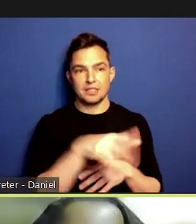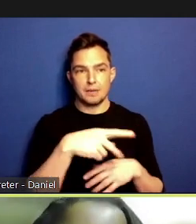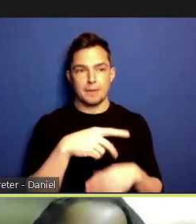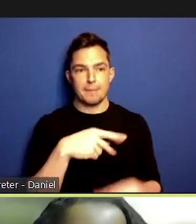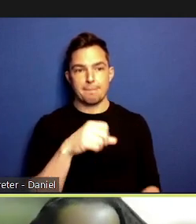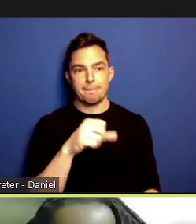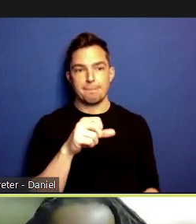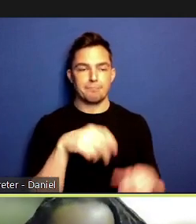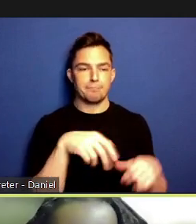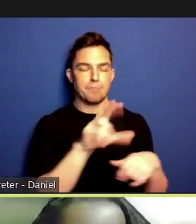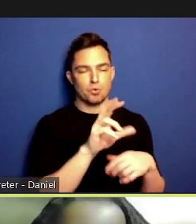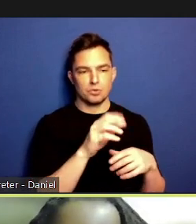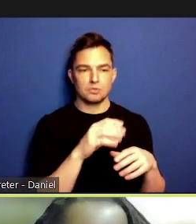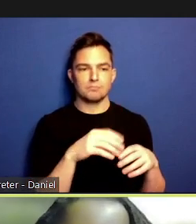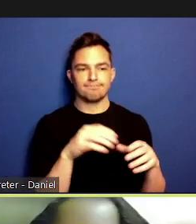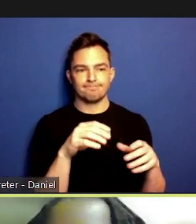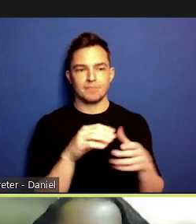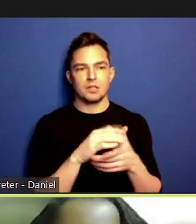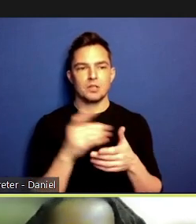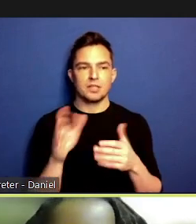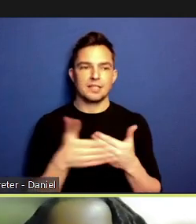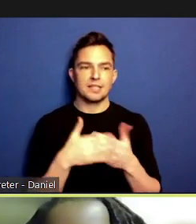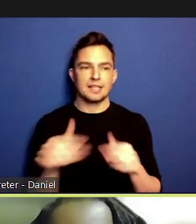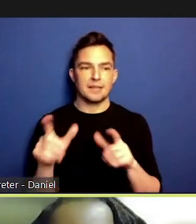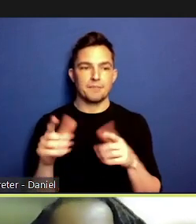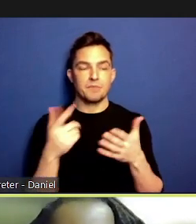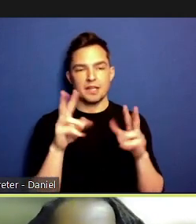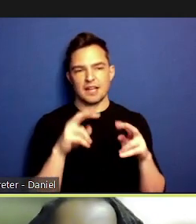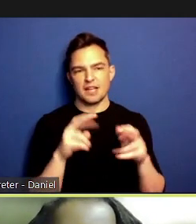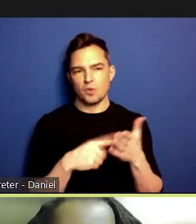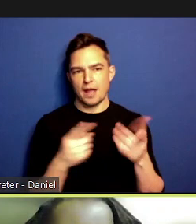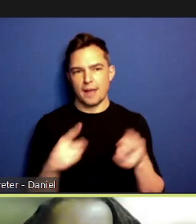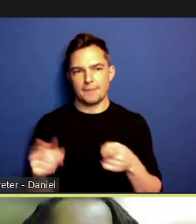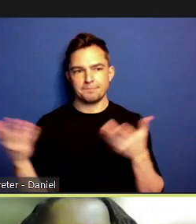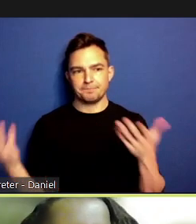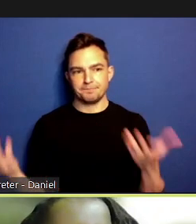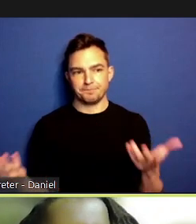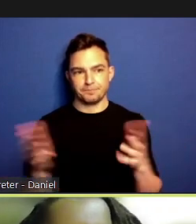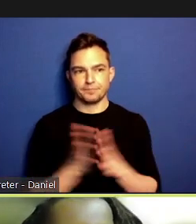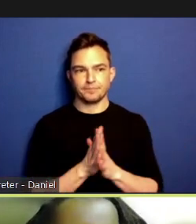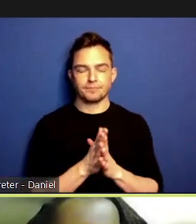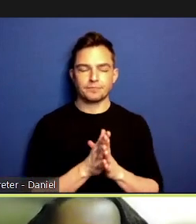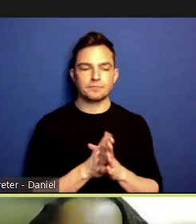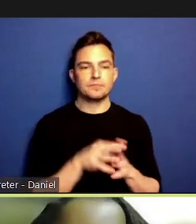we can go on to the next slide and analyze some of what happened. In Damien's narrative,